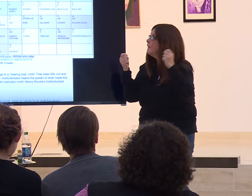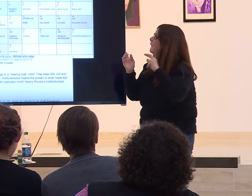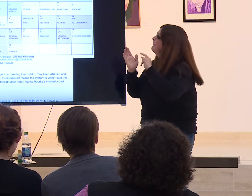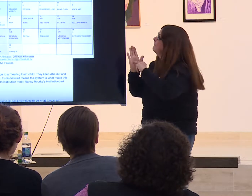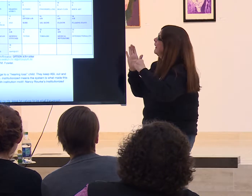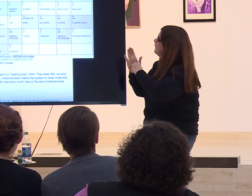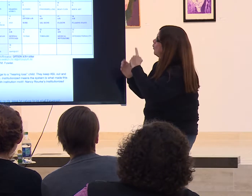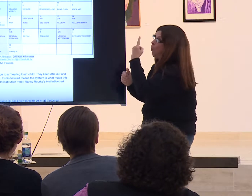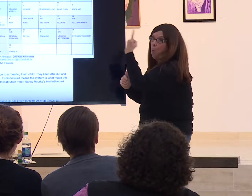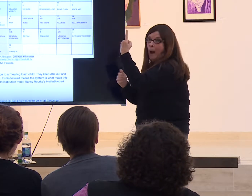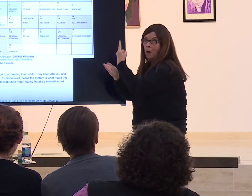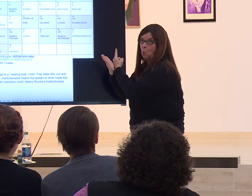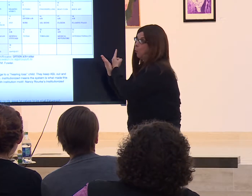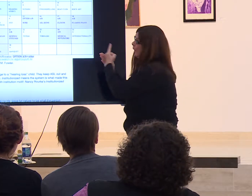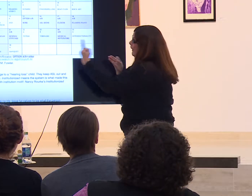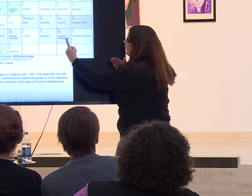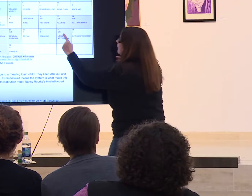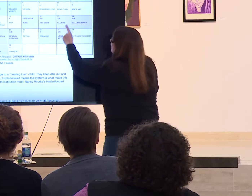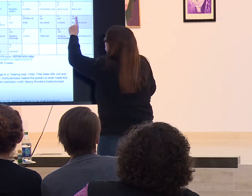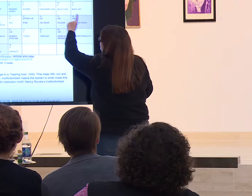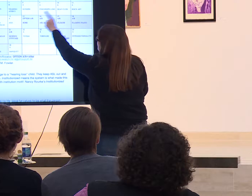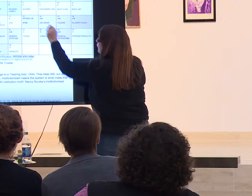This is a really important year.